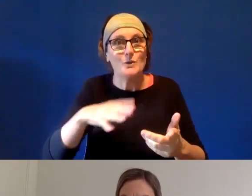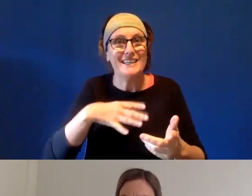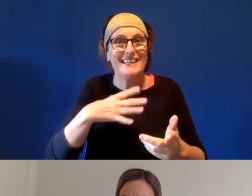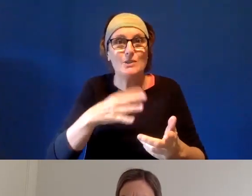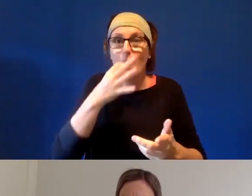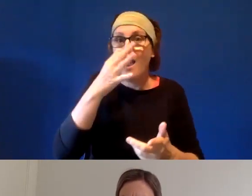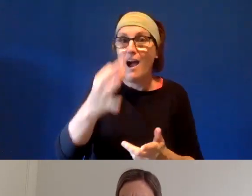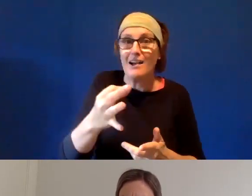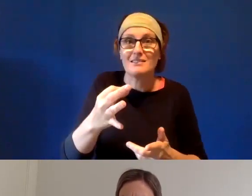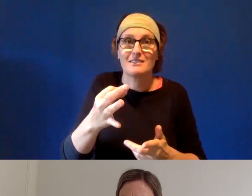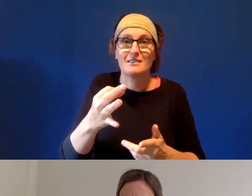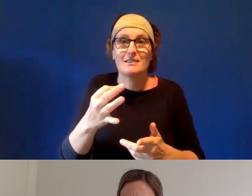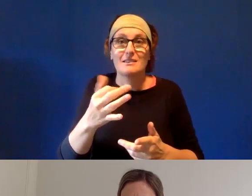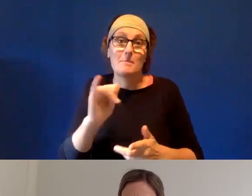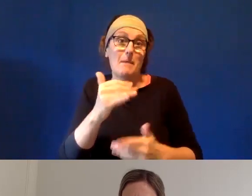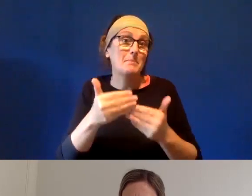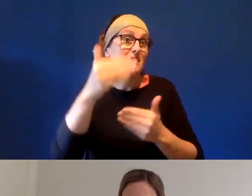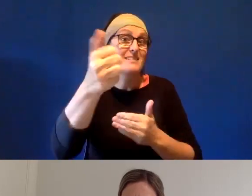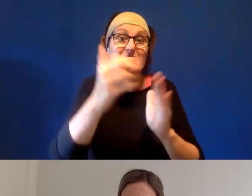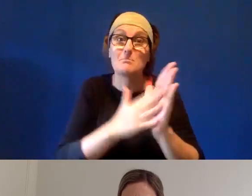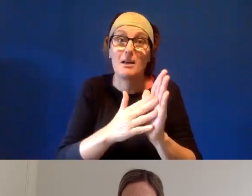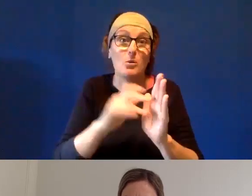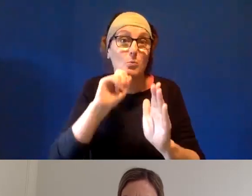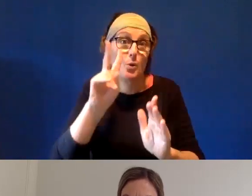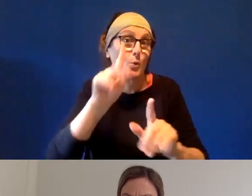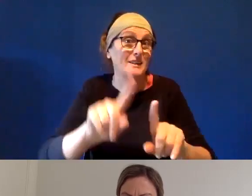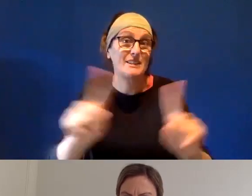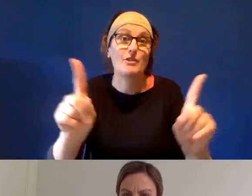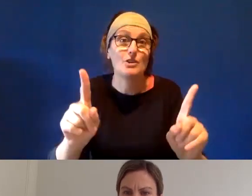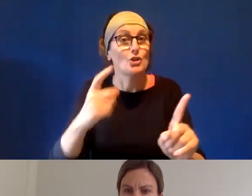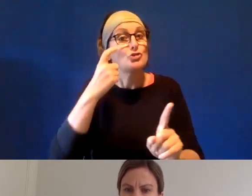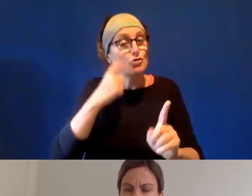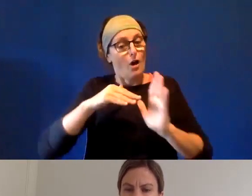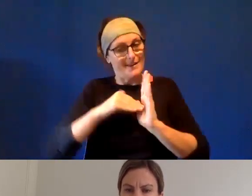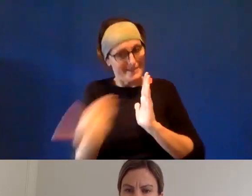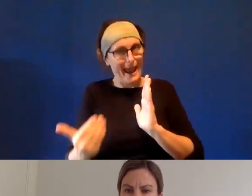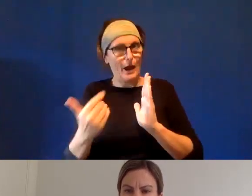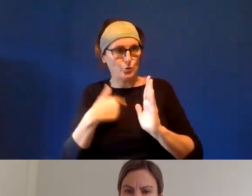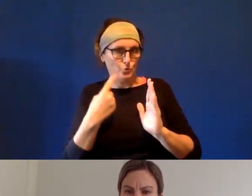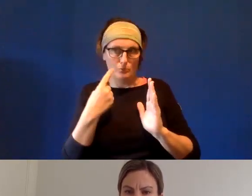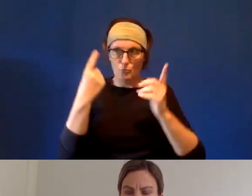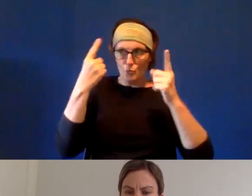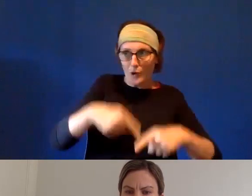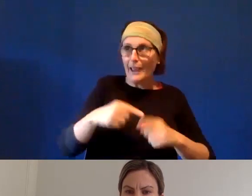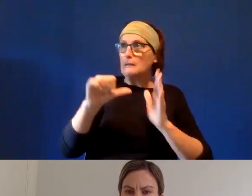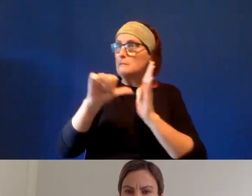expenses, may not be available in six months' time and why shouldn't artists be able to get access to those like anyone when most of us